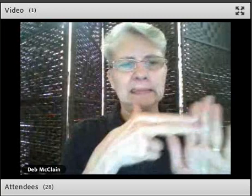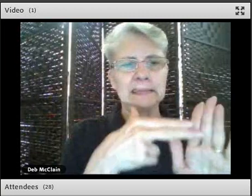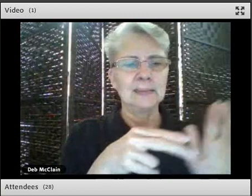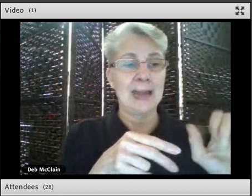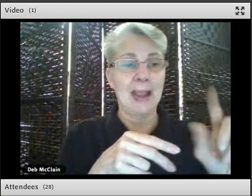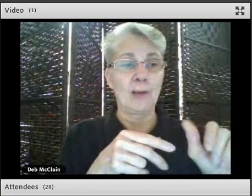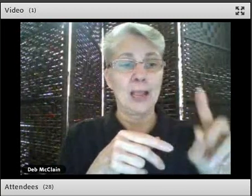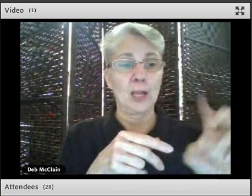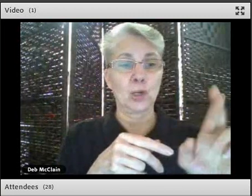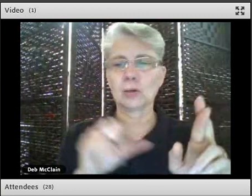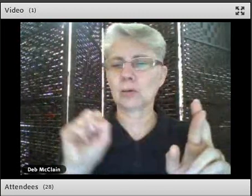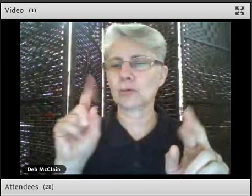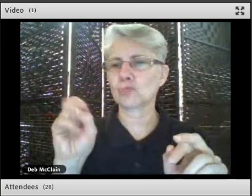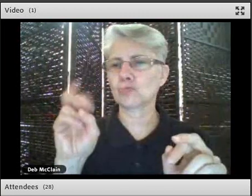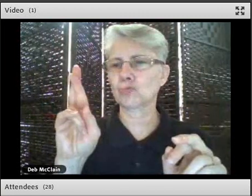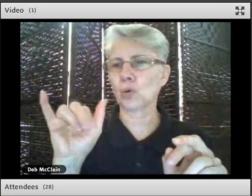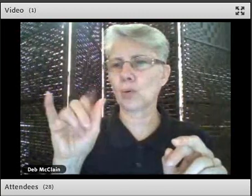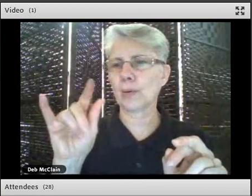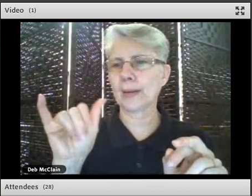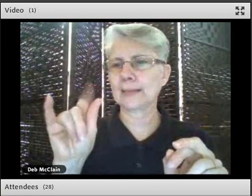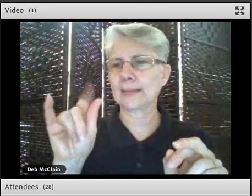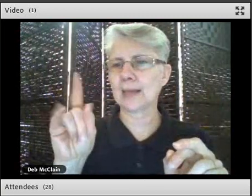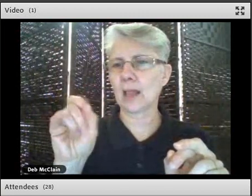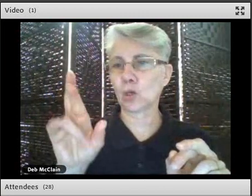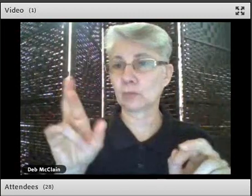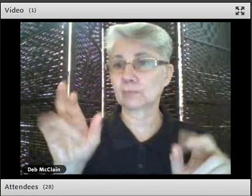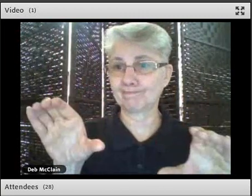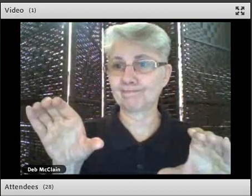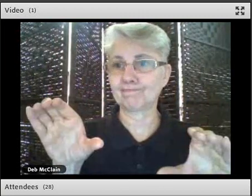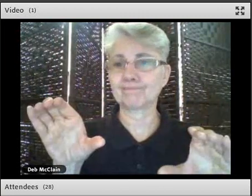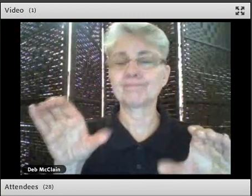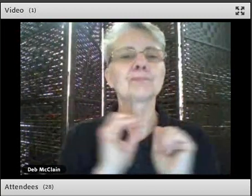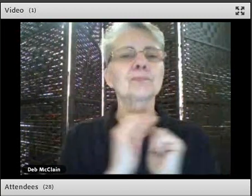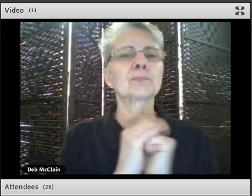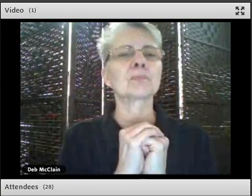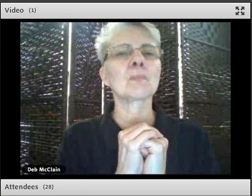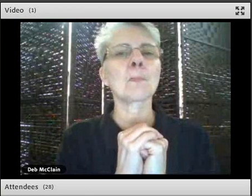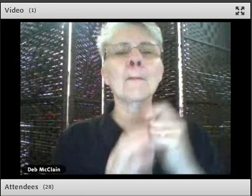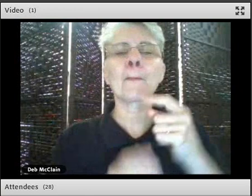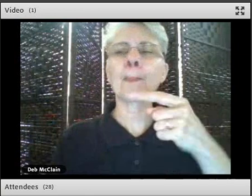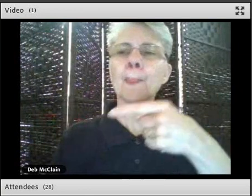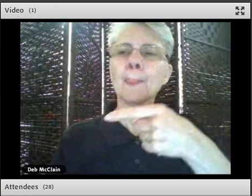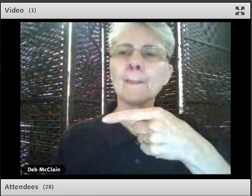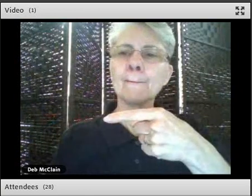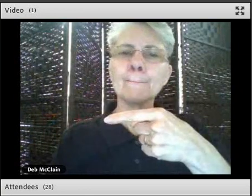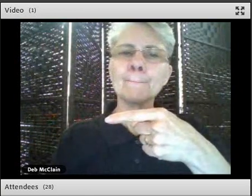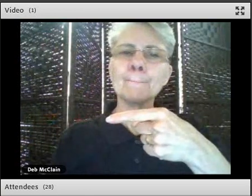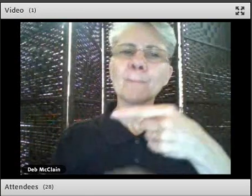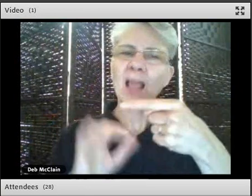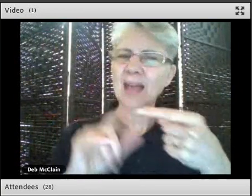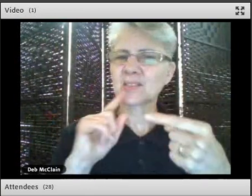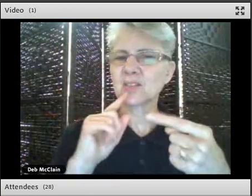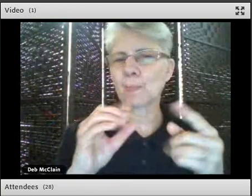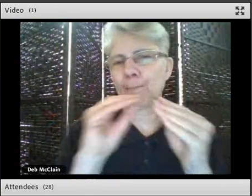So, this is just more of the same, where we have the subfield E terms.